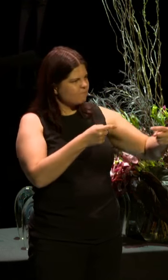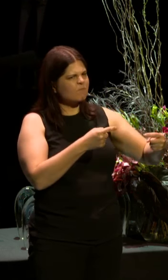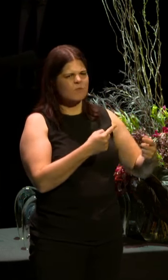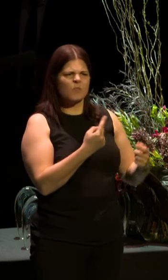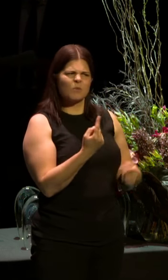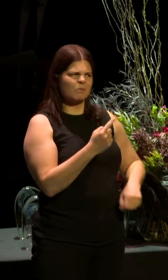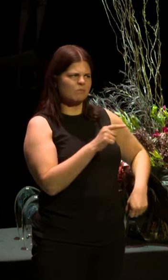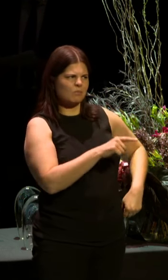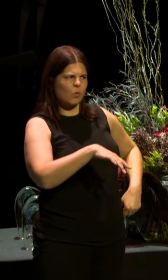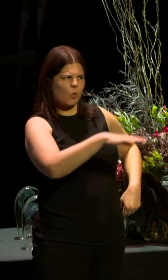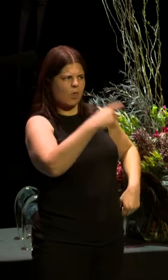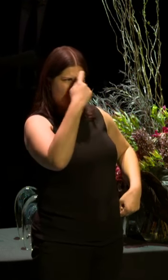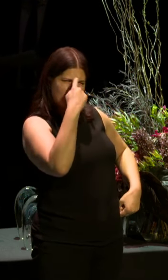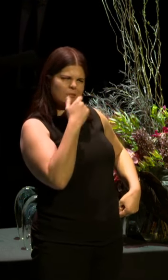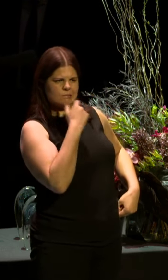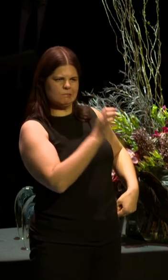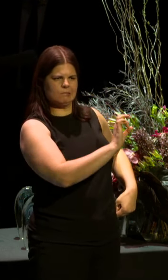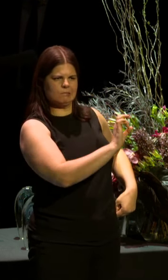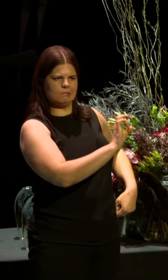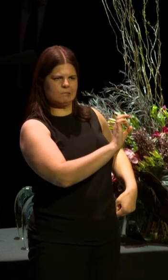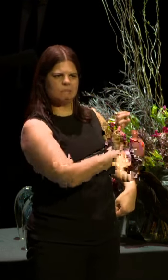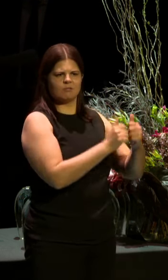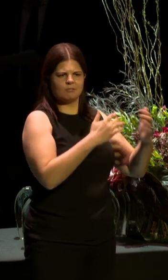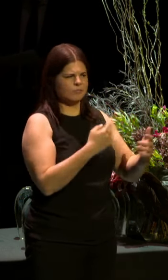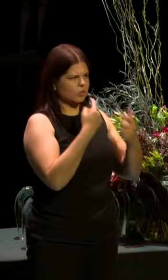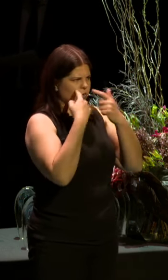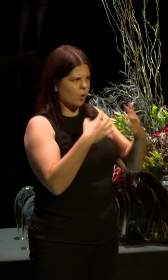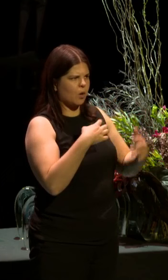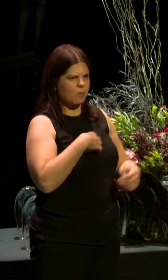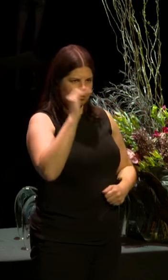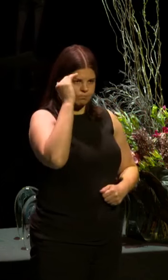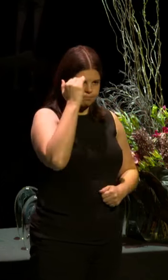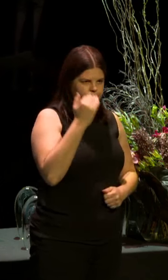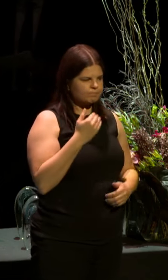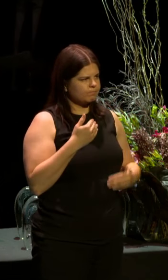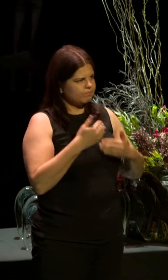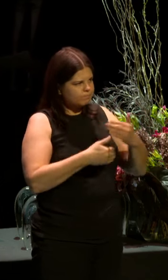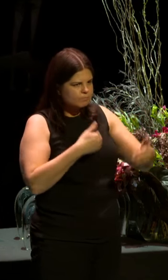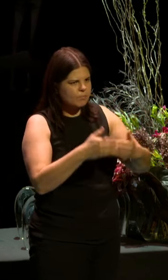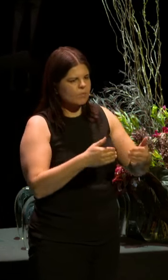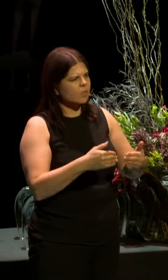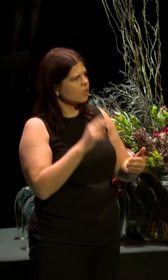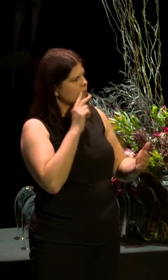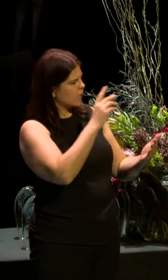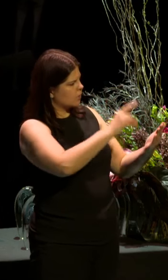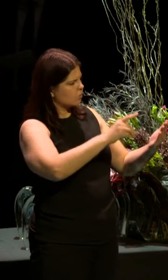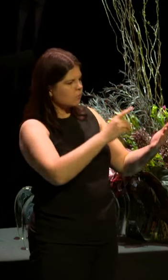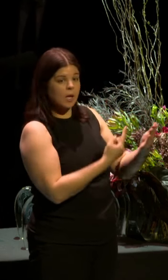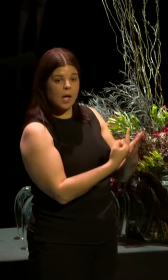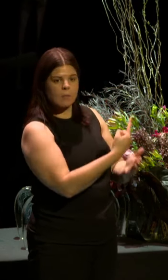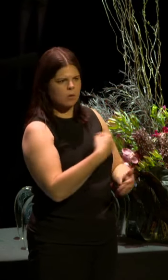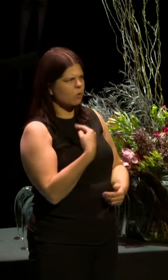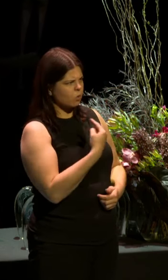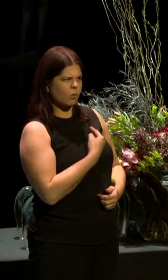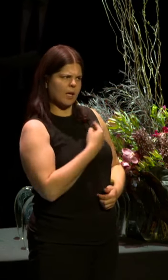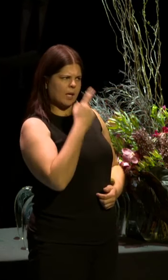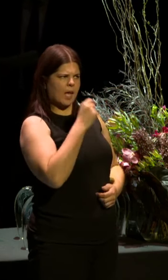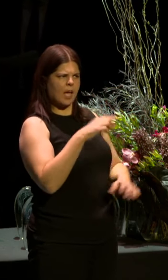We are more resilient, more likely to call out discrimination when we see it.